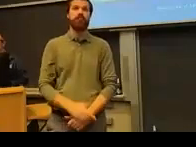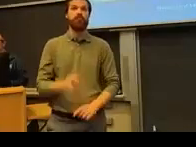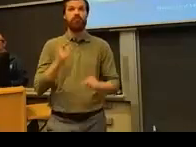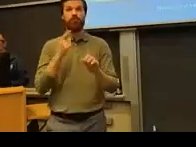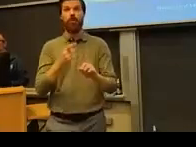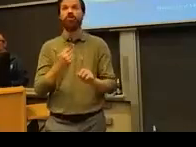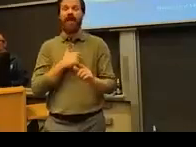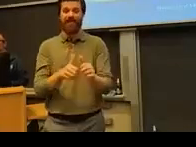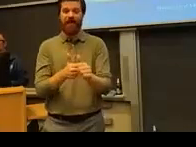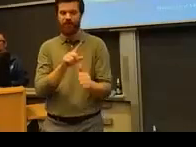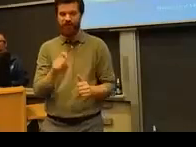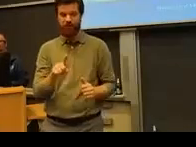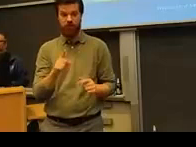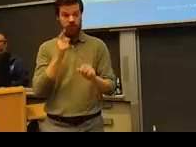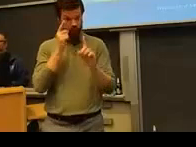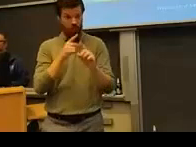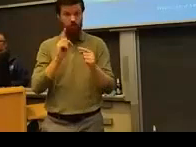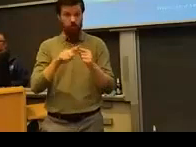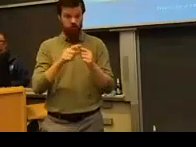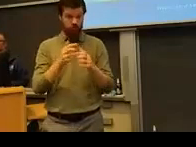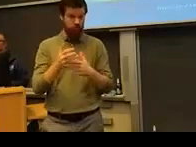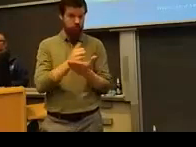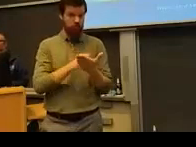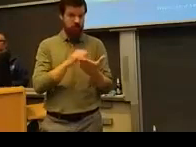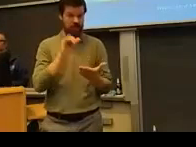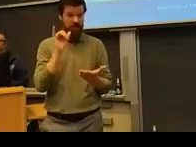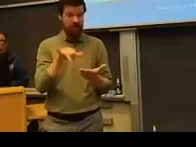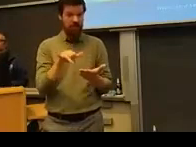sorry follow question is there a goal to think about getting those in hos scho for there's an